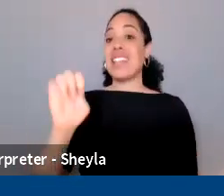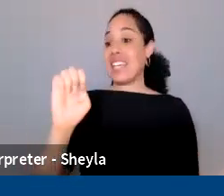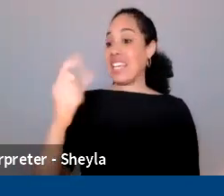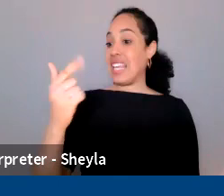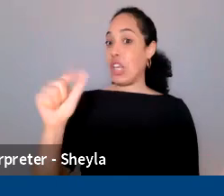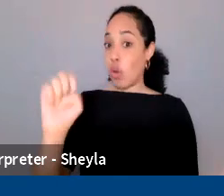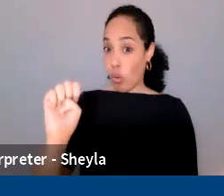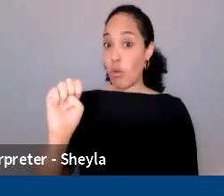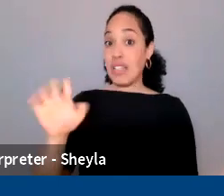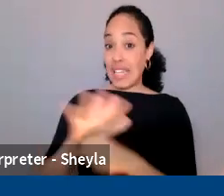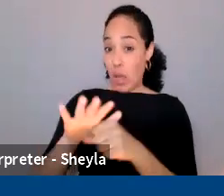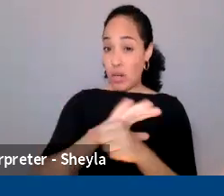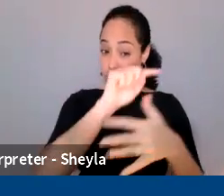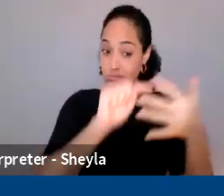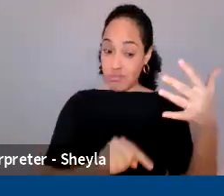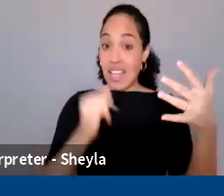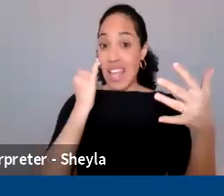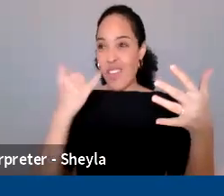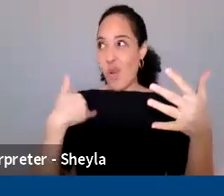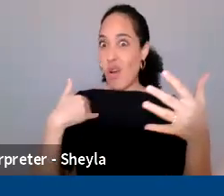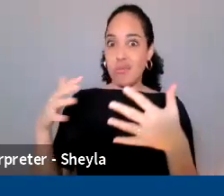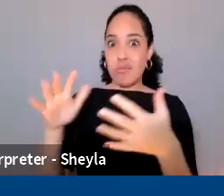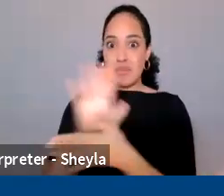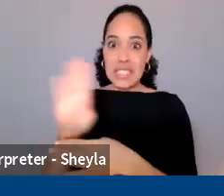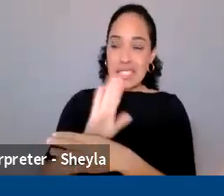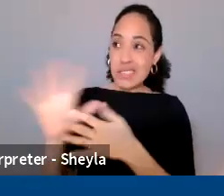please look into the into participating in this important federal program